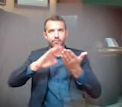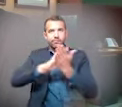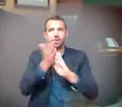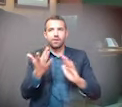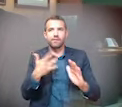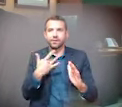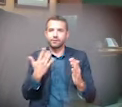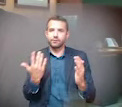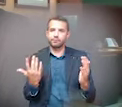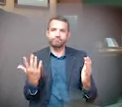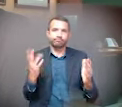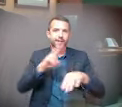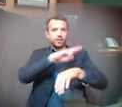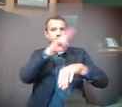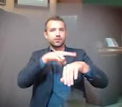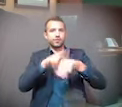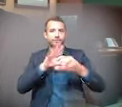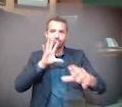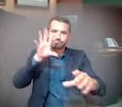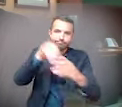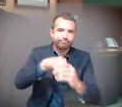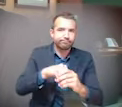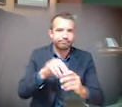participating members in their society as well.